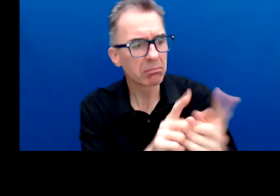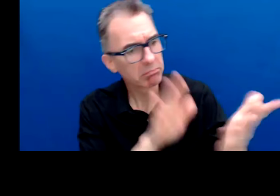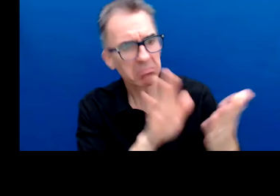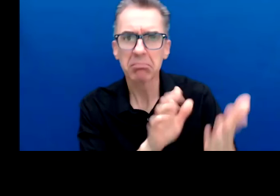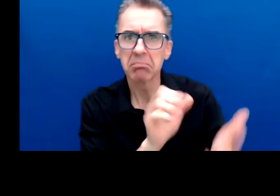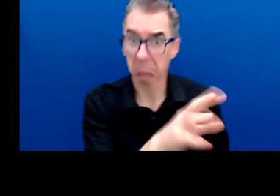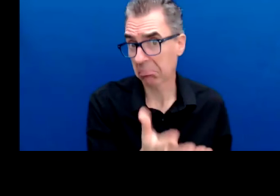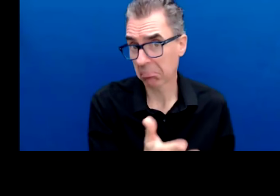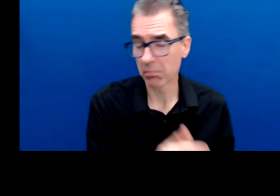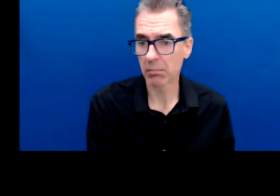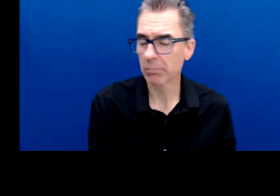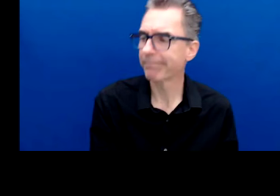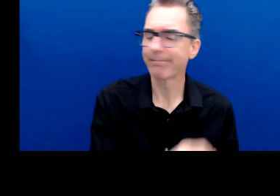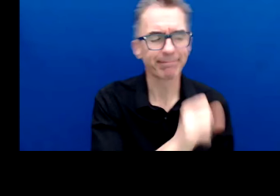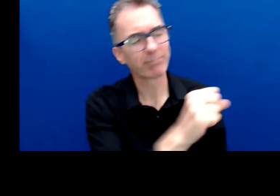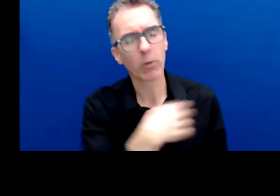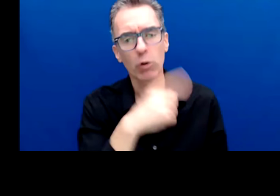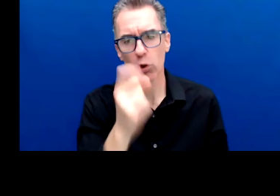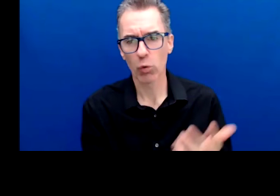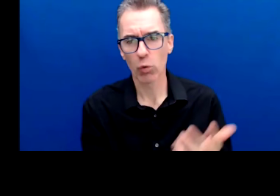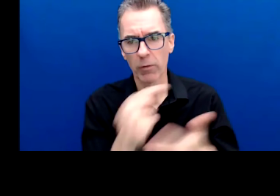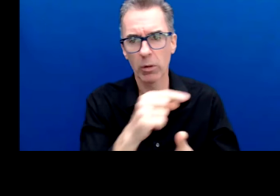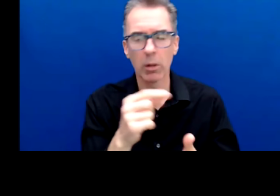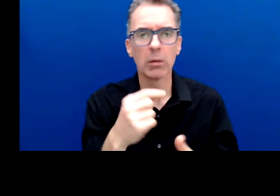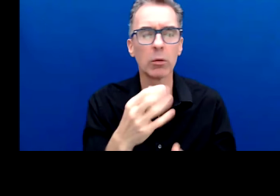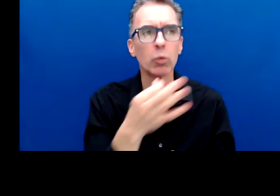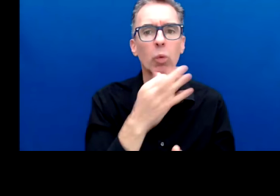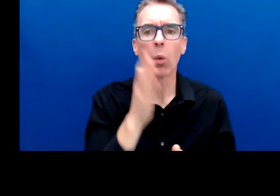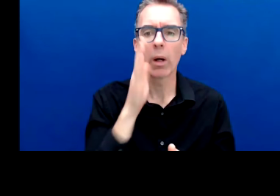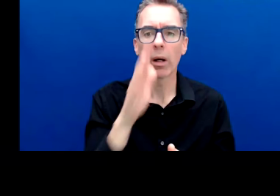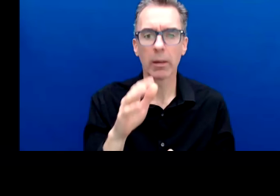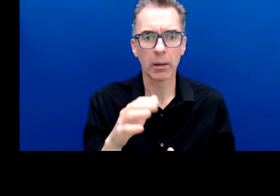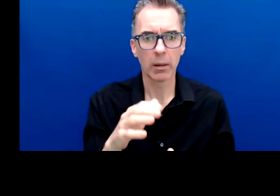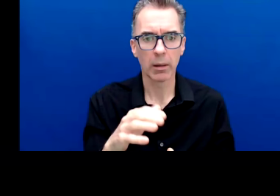we're going to be sending out, a mass email, and text message to our students.